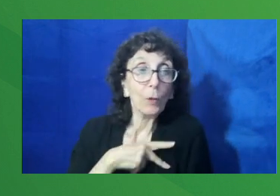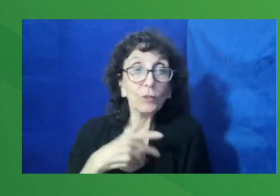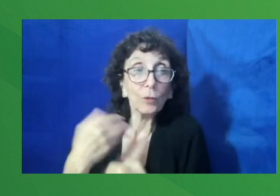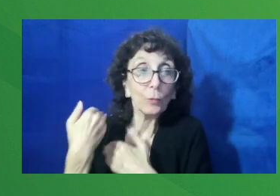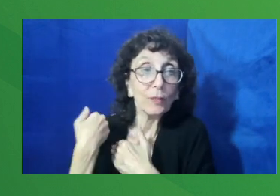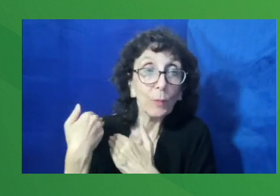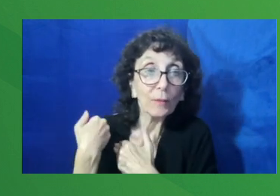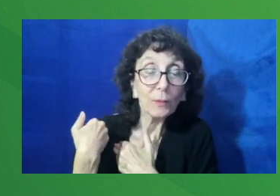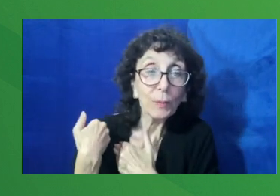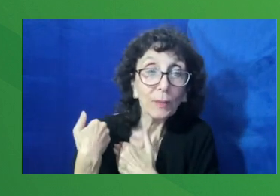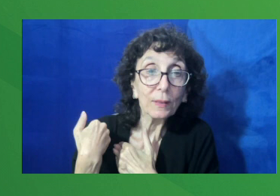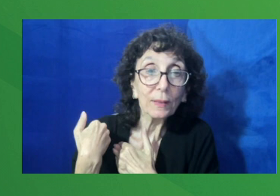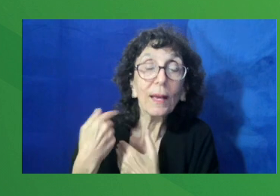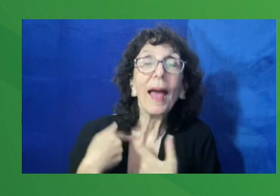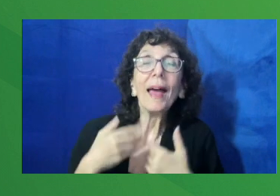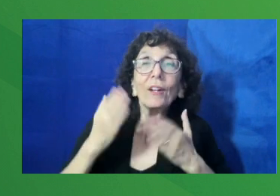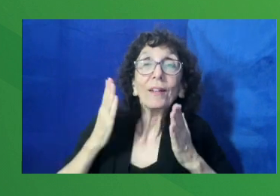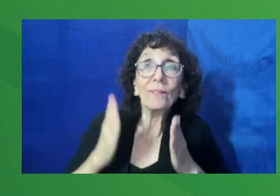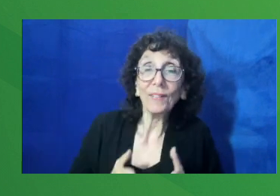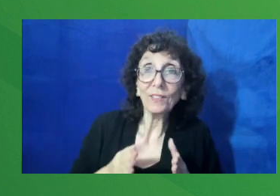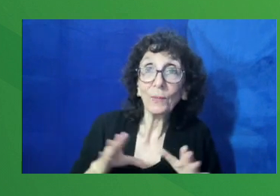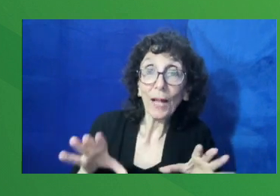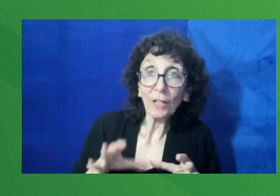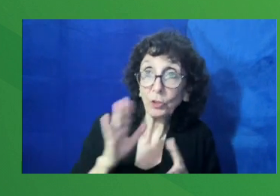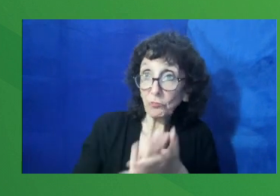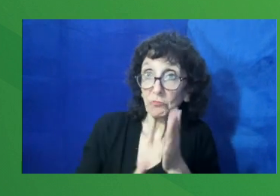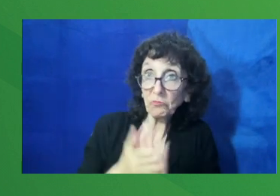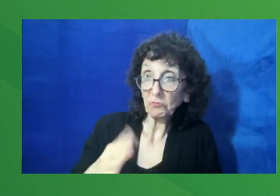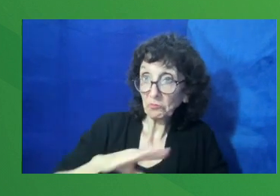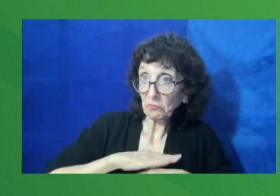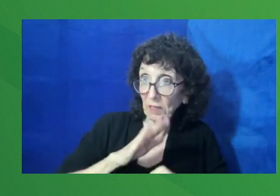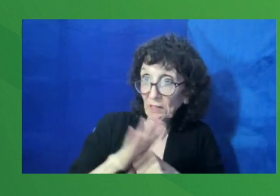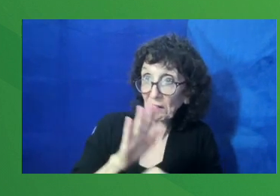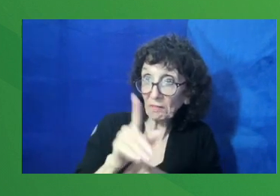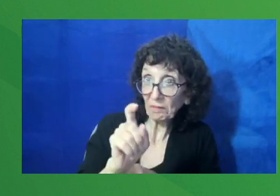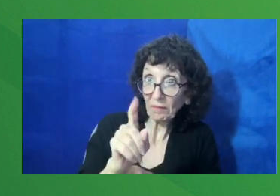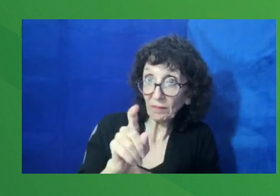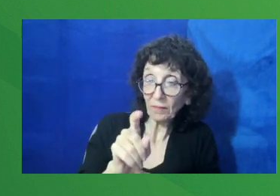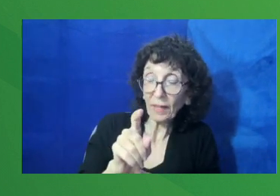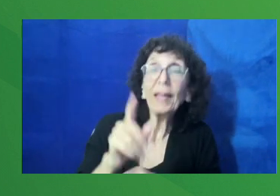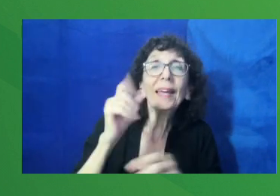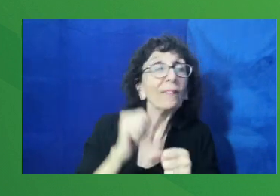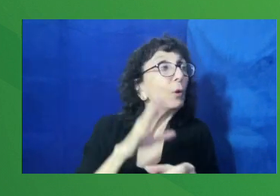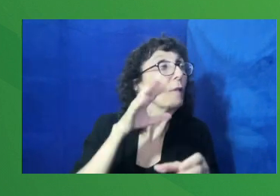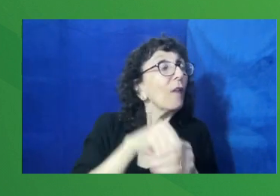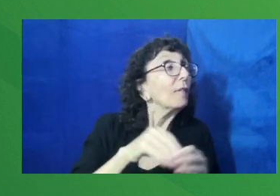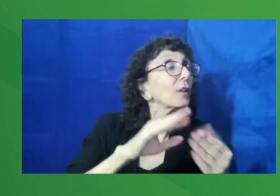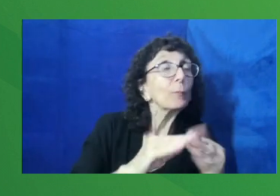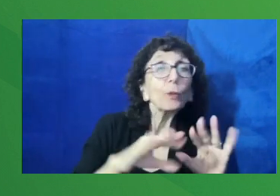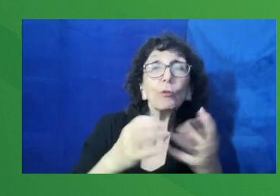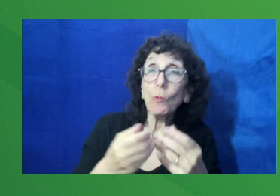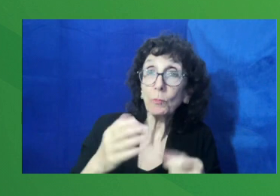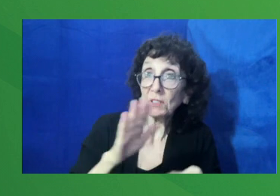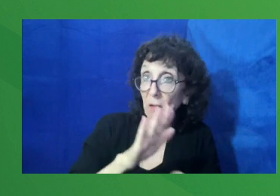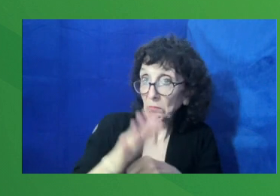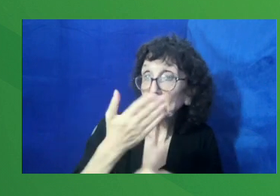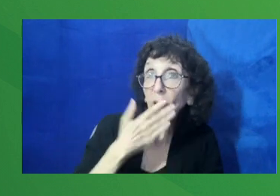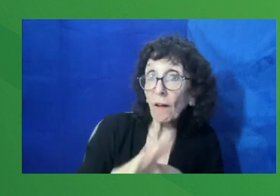individual actions. Is participation in community groups enough? Do we need to move towards a